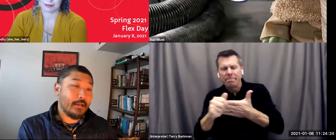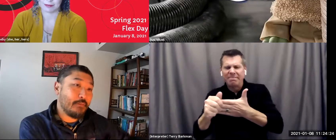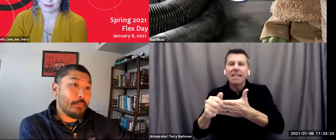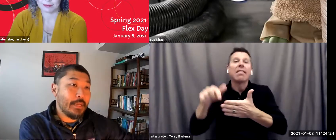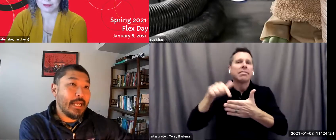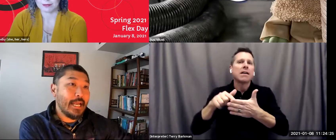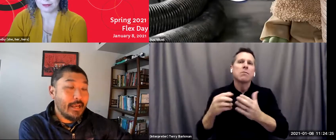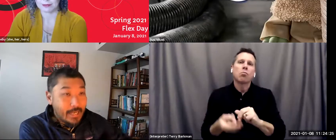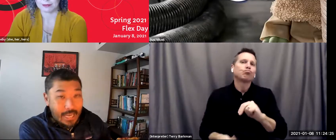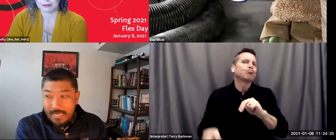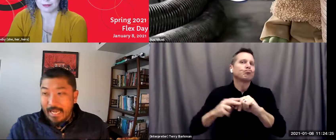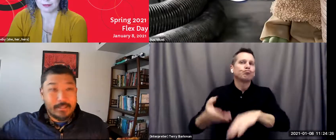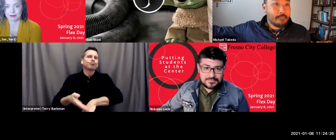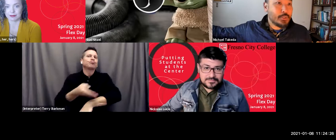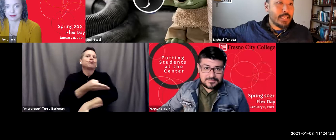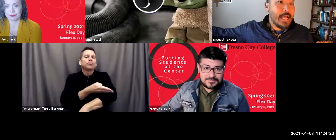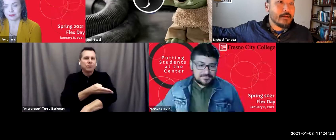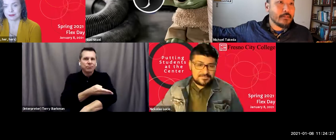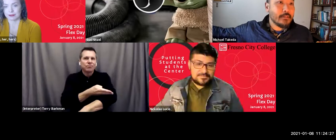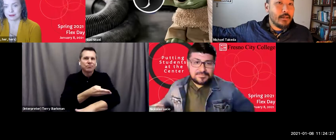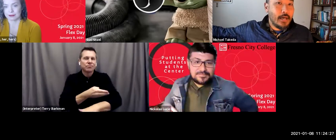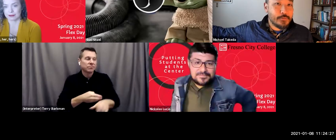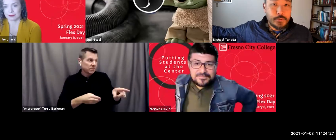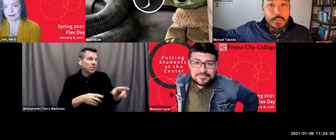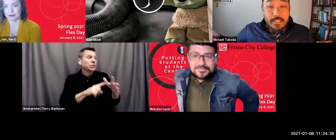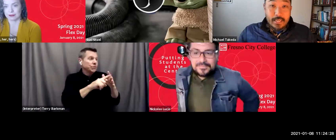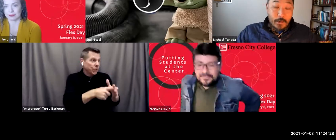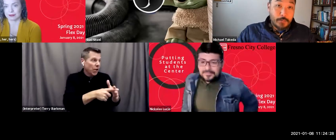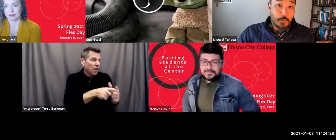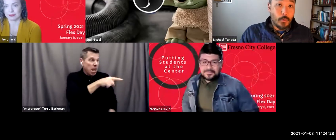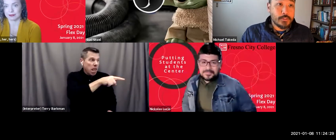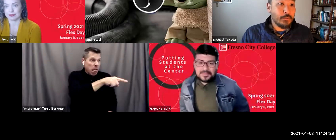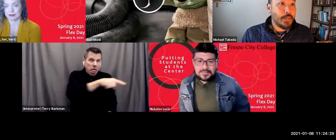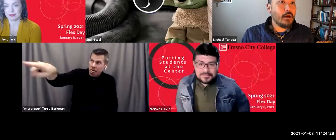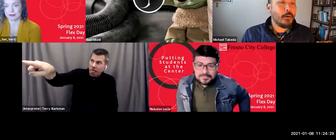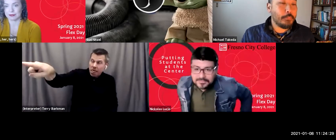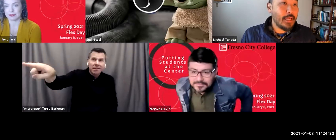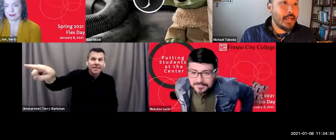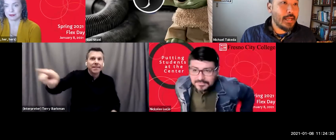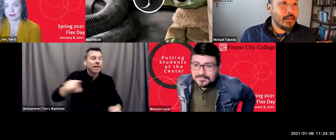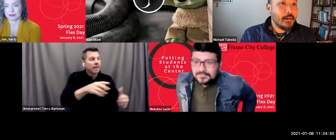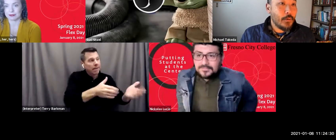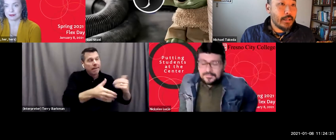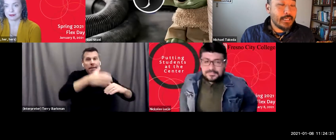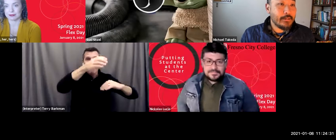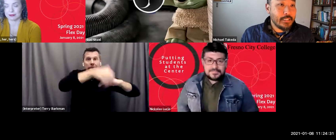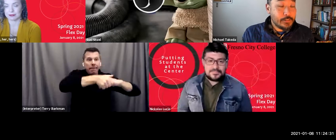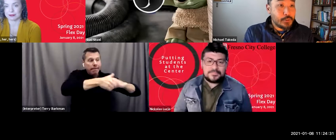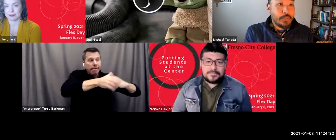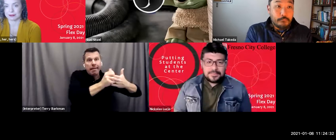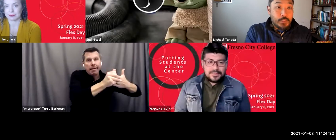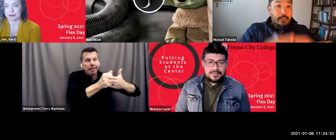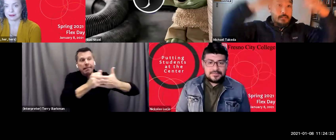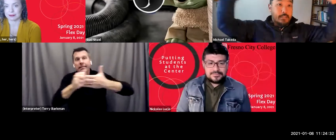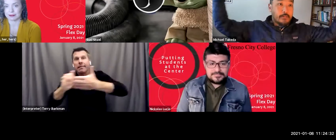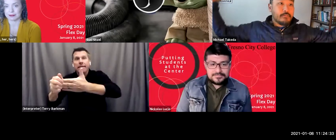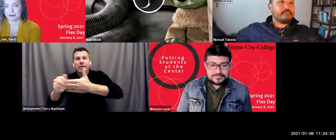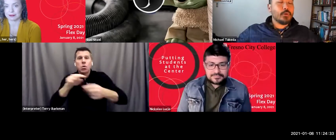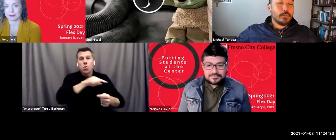said, from the beginning, and get them to the end. So it's really thinking about the roles that we all play, right in the the the full